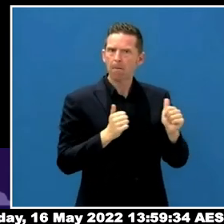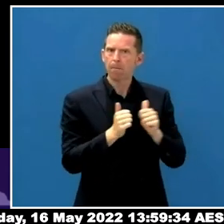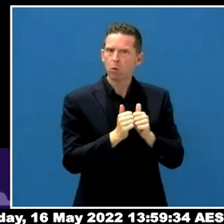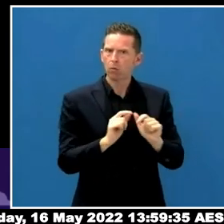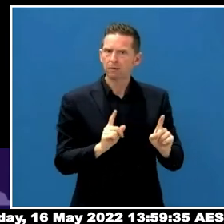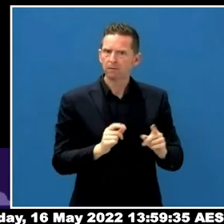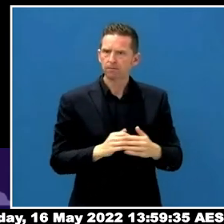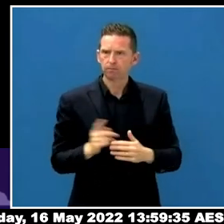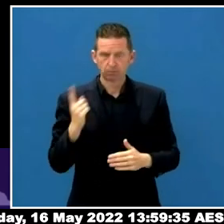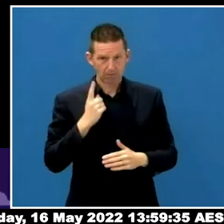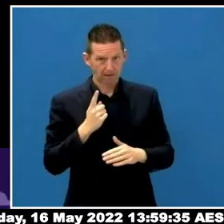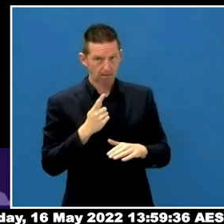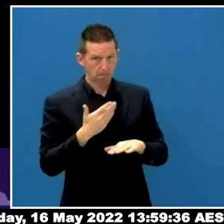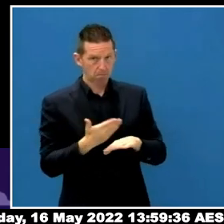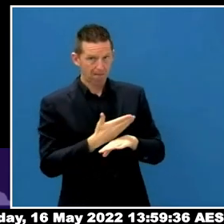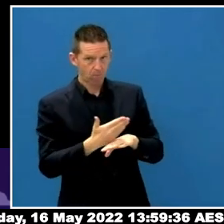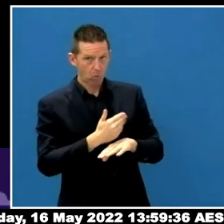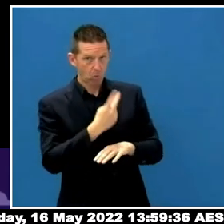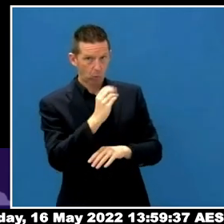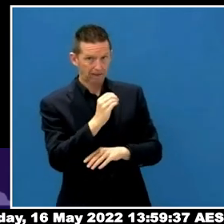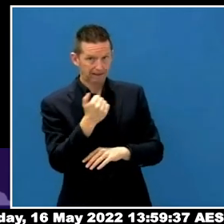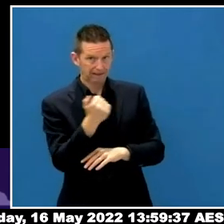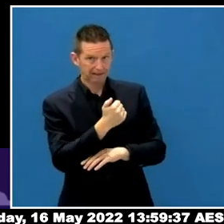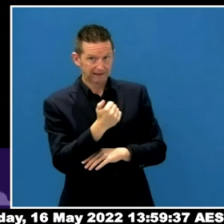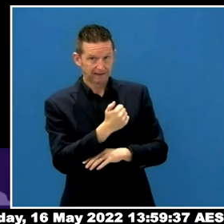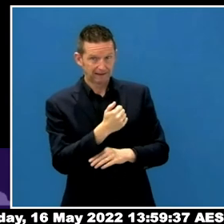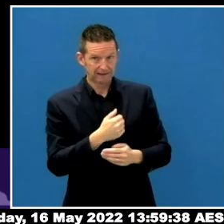up? LILLY: This was in probably 2019.